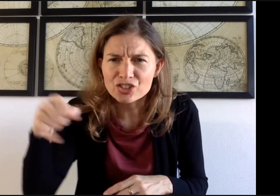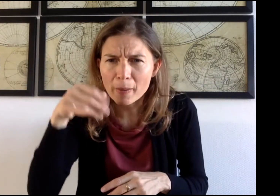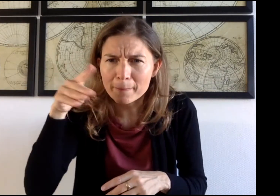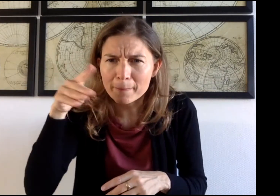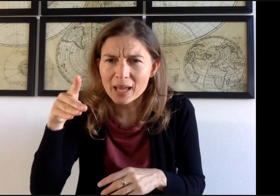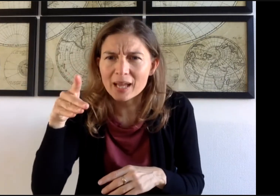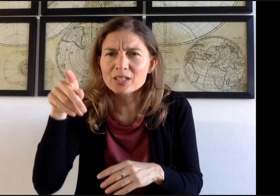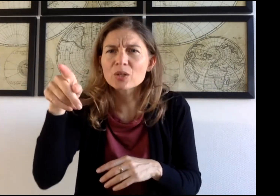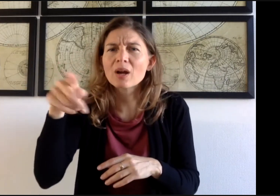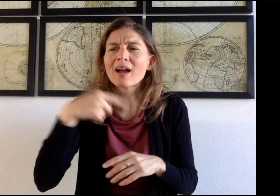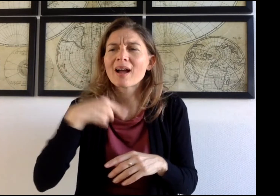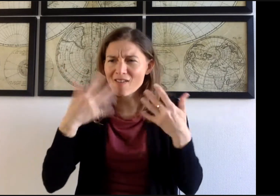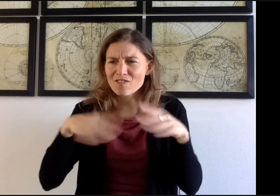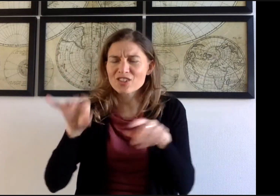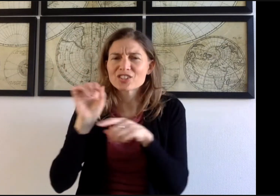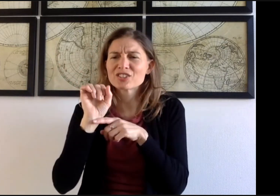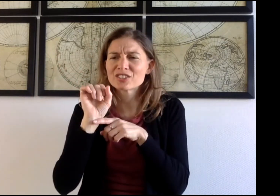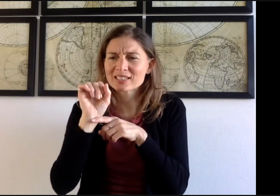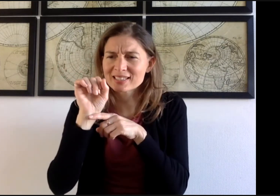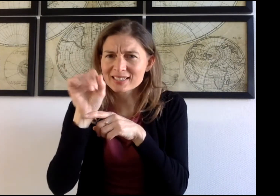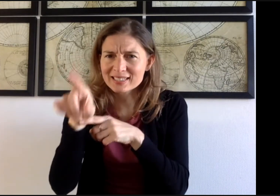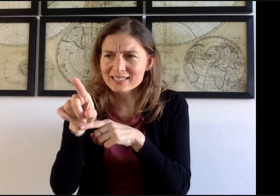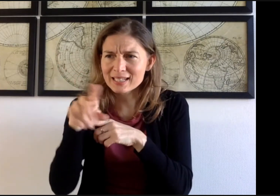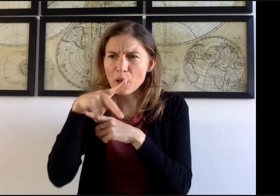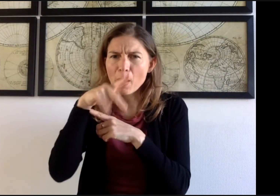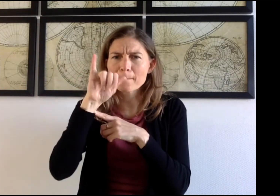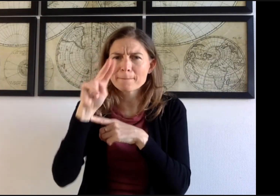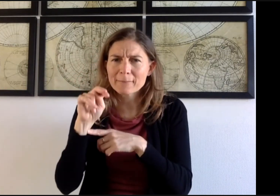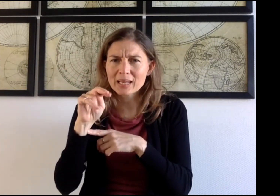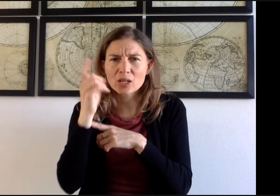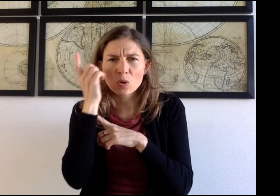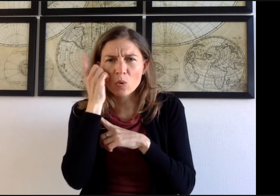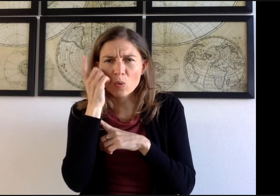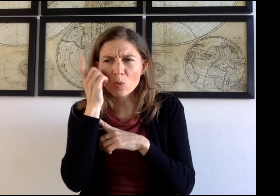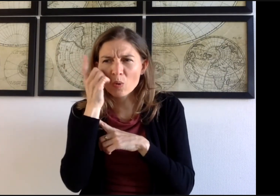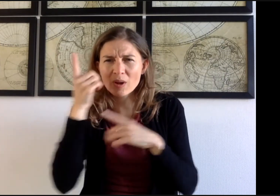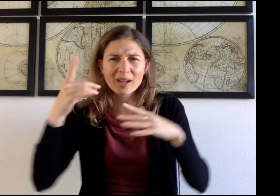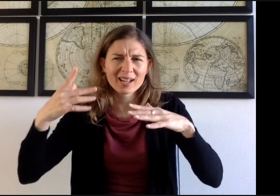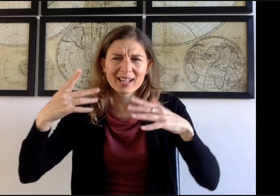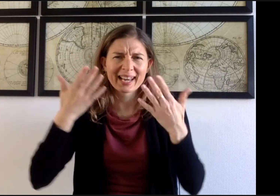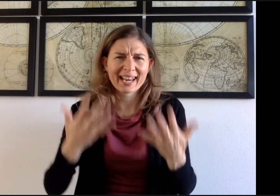I sent you a pin code for your phone, because otherwise we have noise.